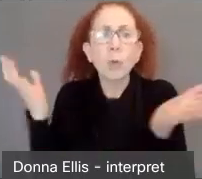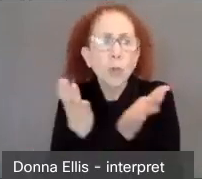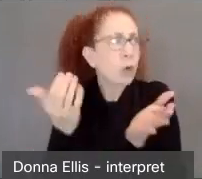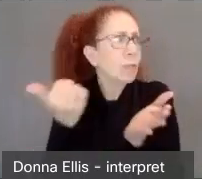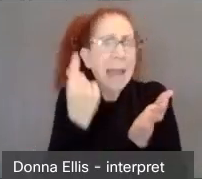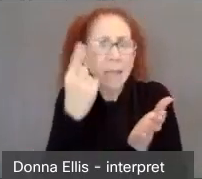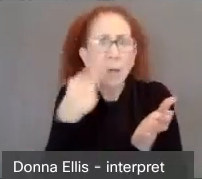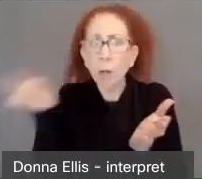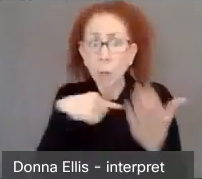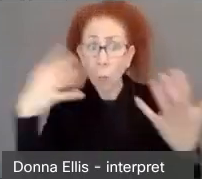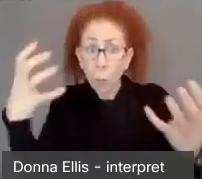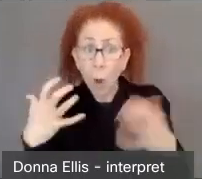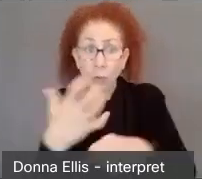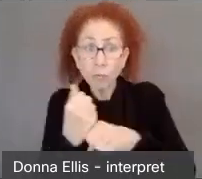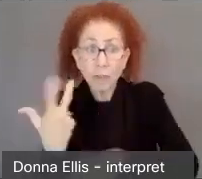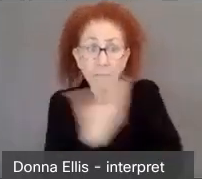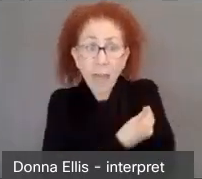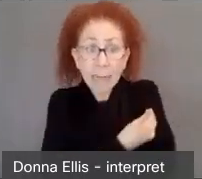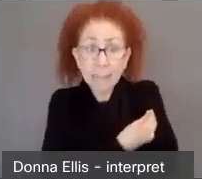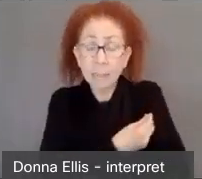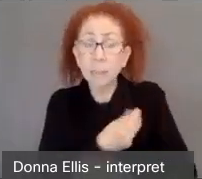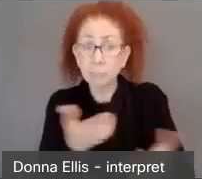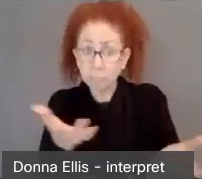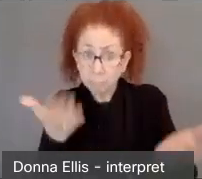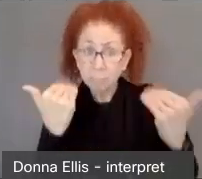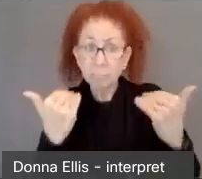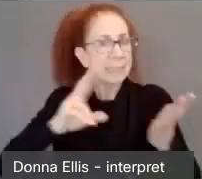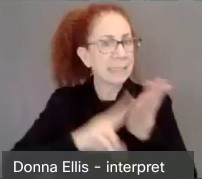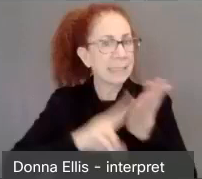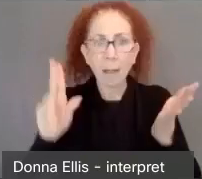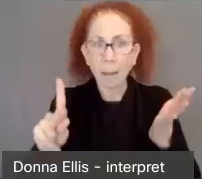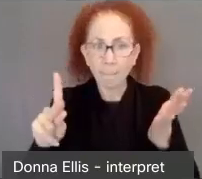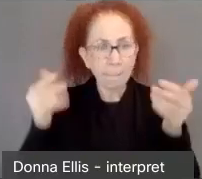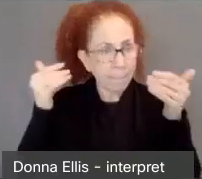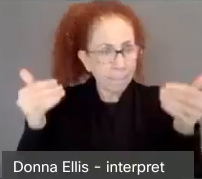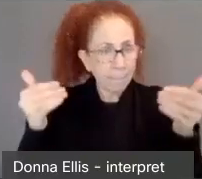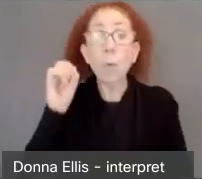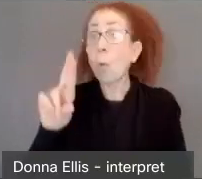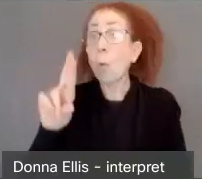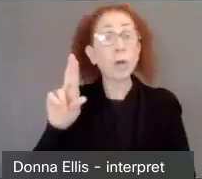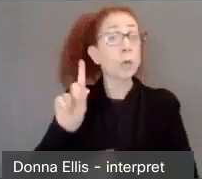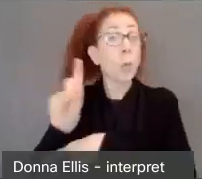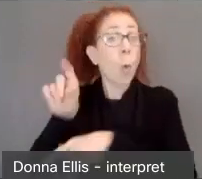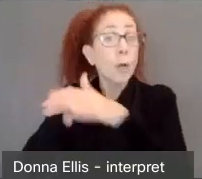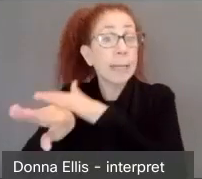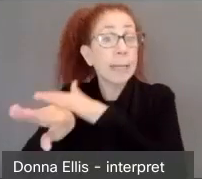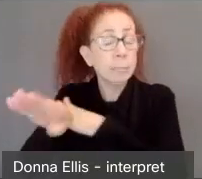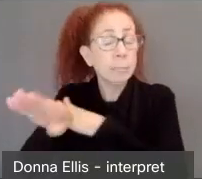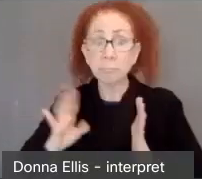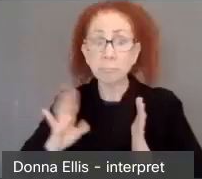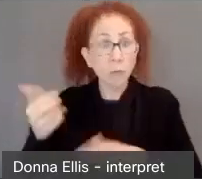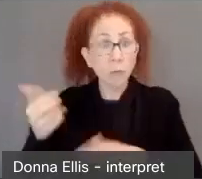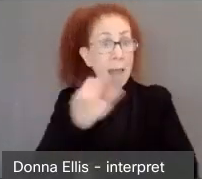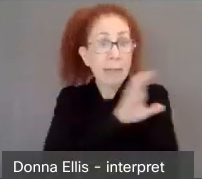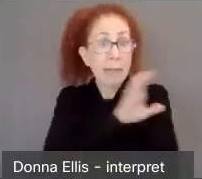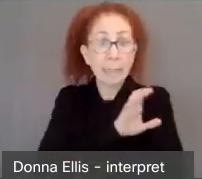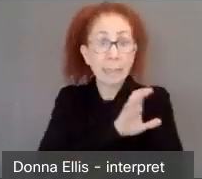like to receive the vaccine to sign up or walk up to one of our clinics. The more people who